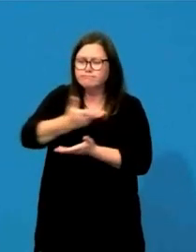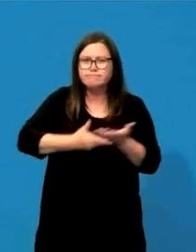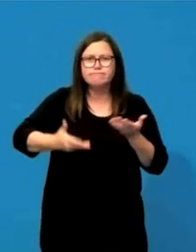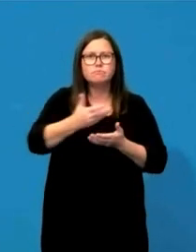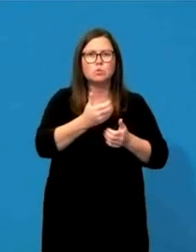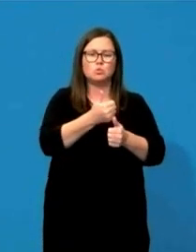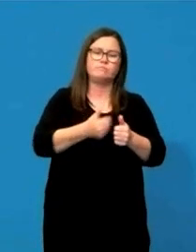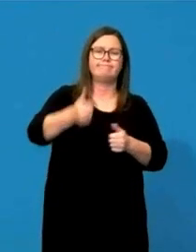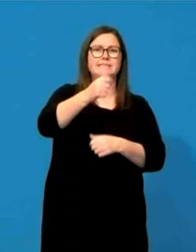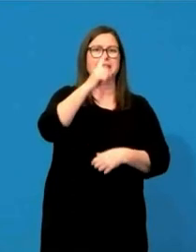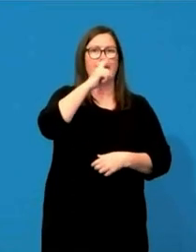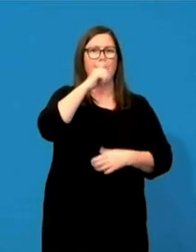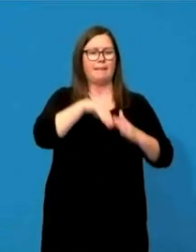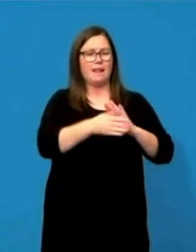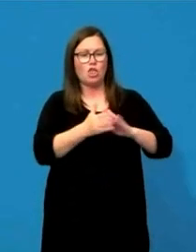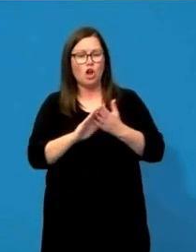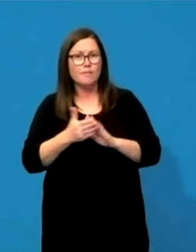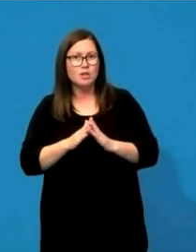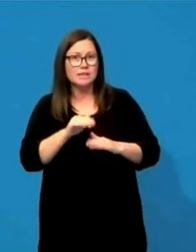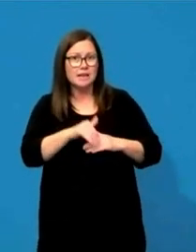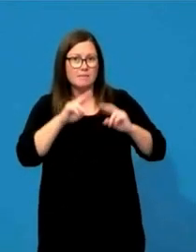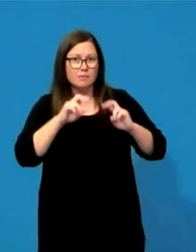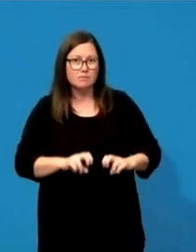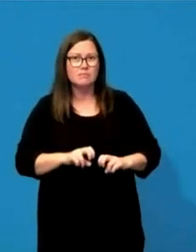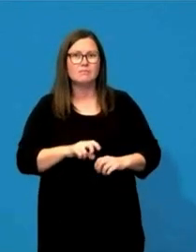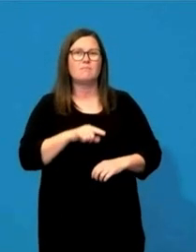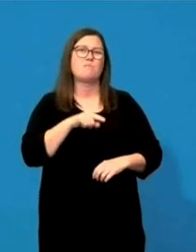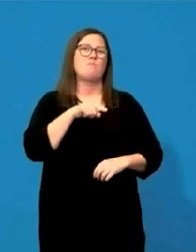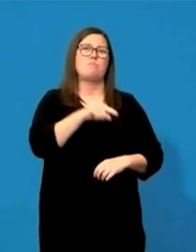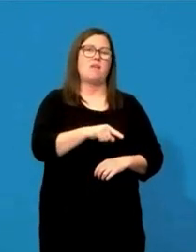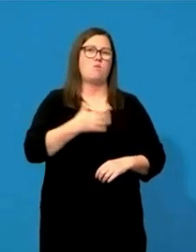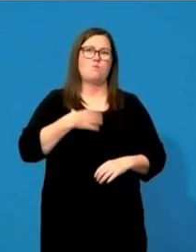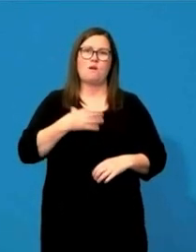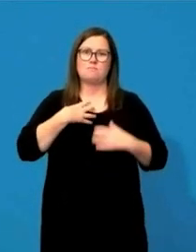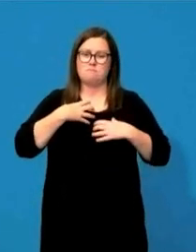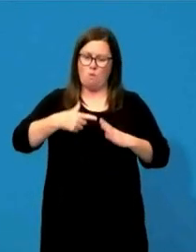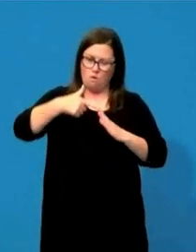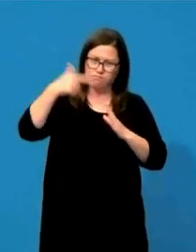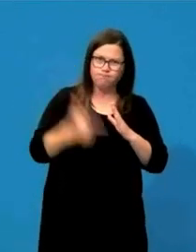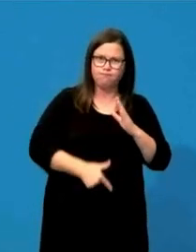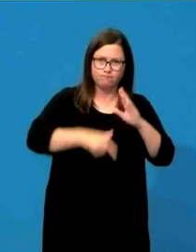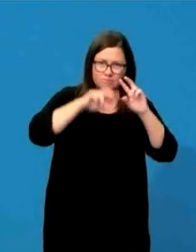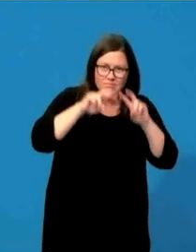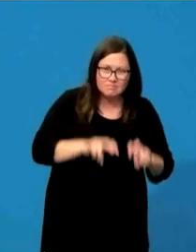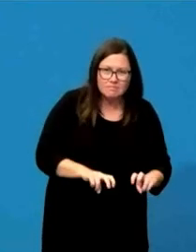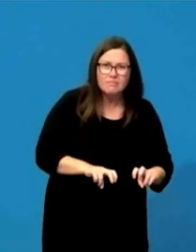this and what they wanted, they obviously wanted a lot more, because it's not just telling the NDIA what a good life looks like.